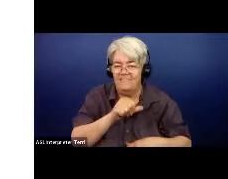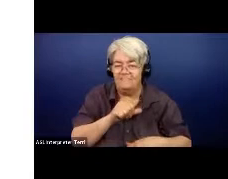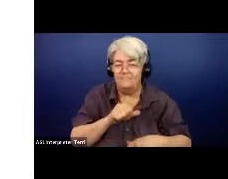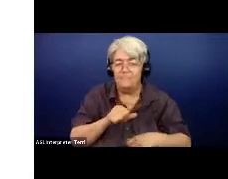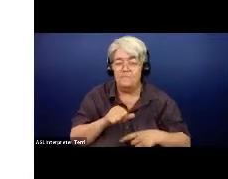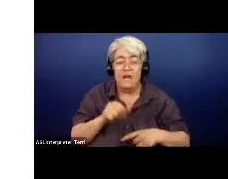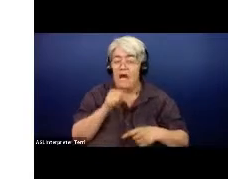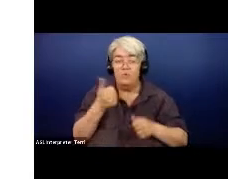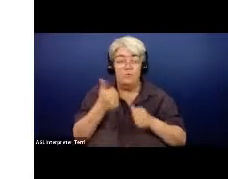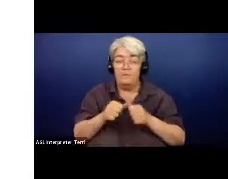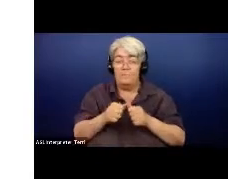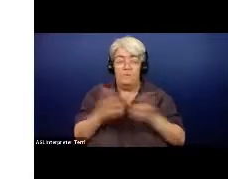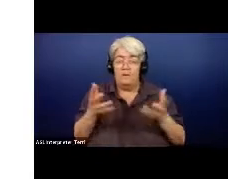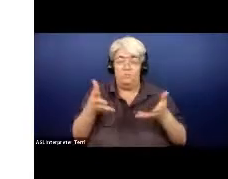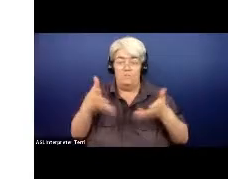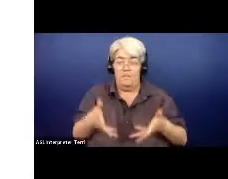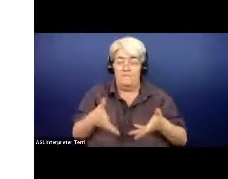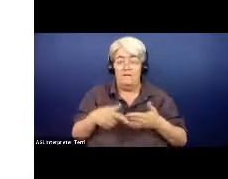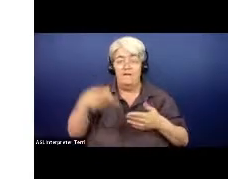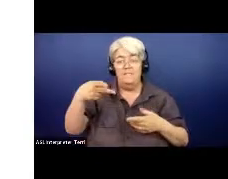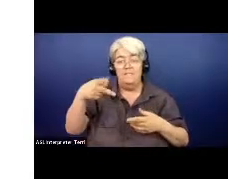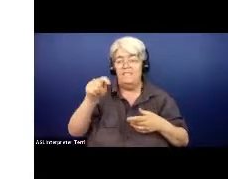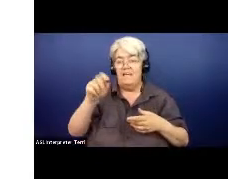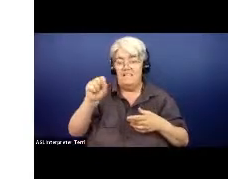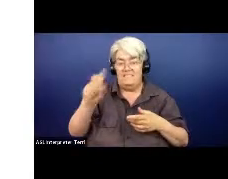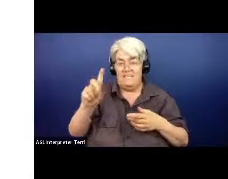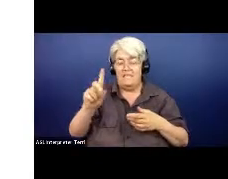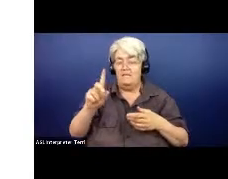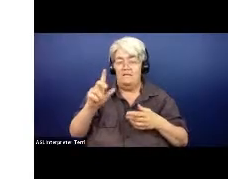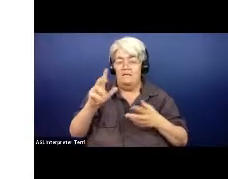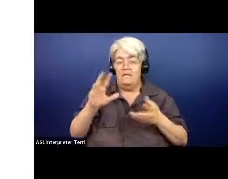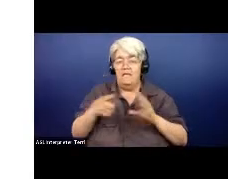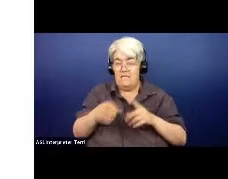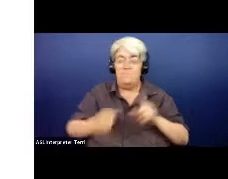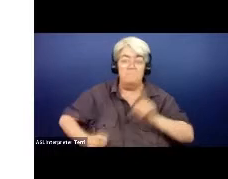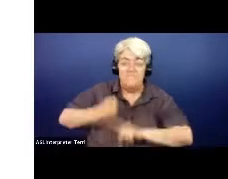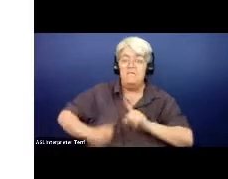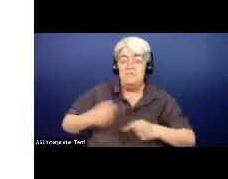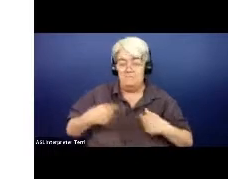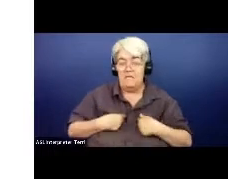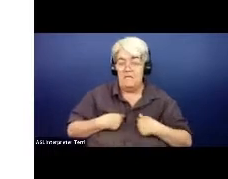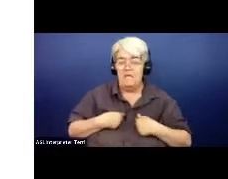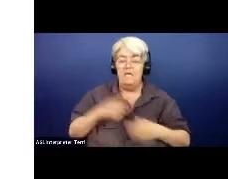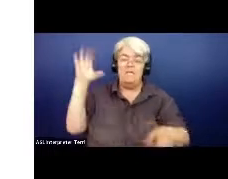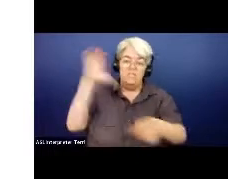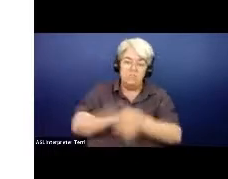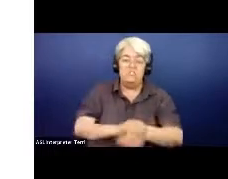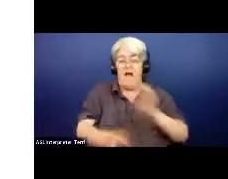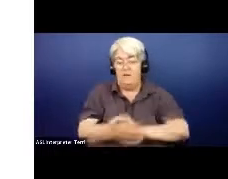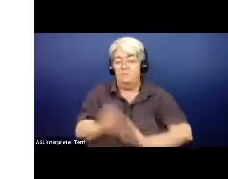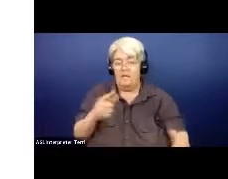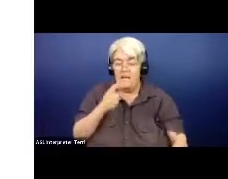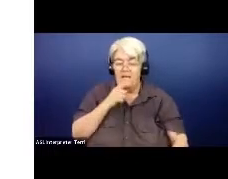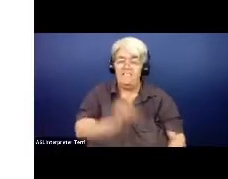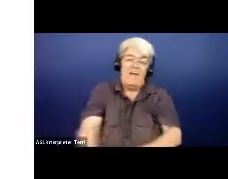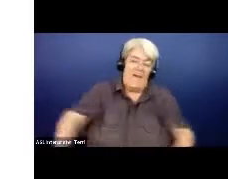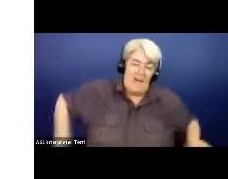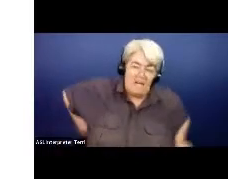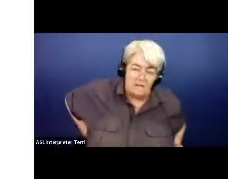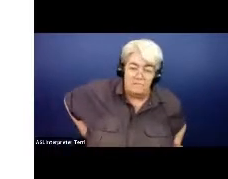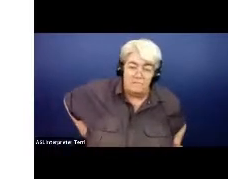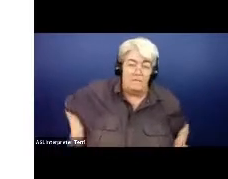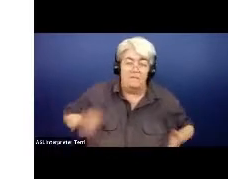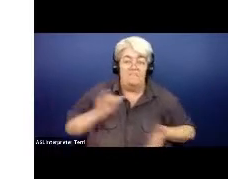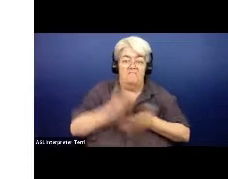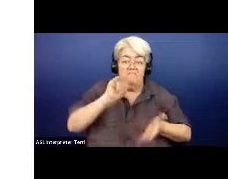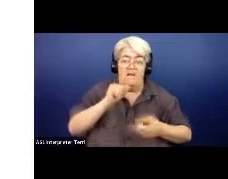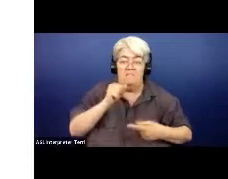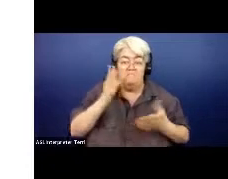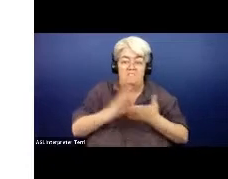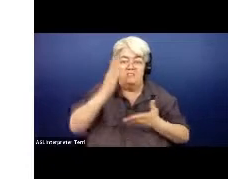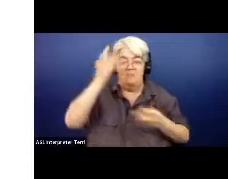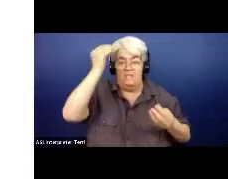remember a whole lot. He did shackle me and beat me behind my legs. The next thing I remember